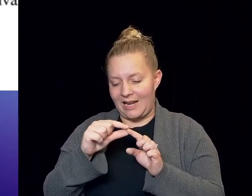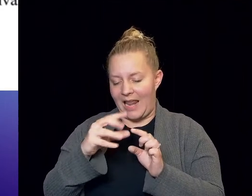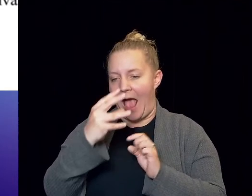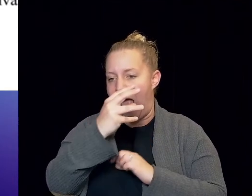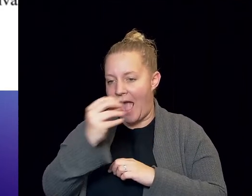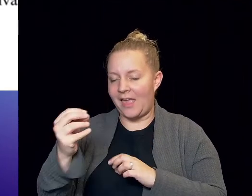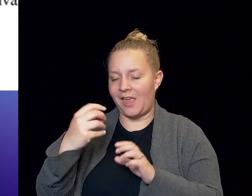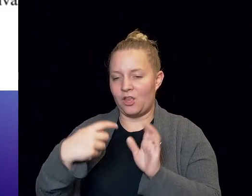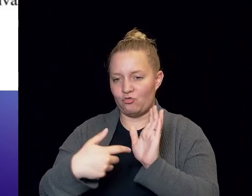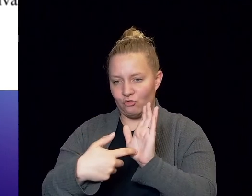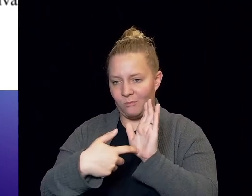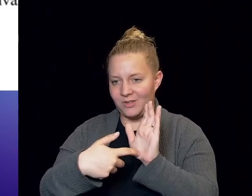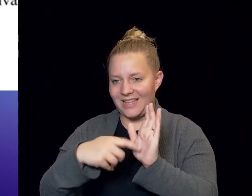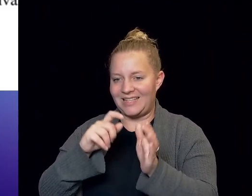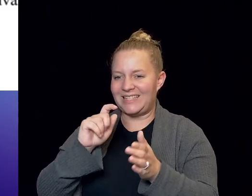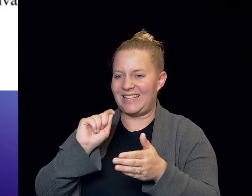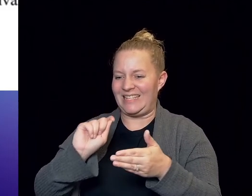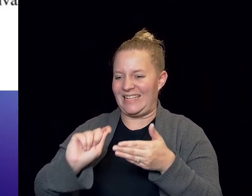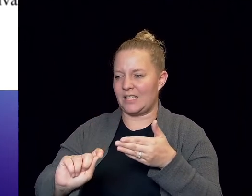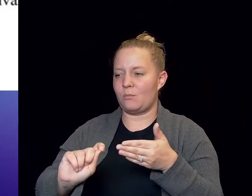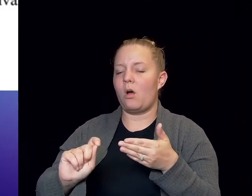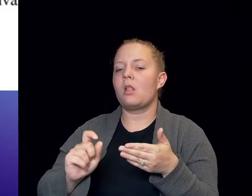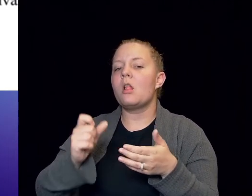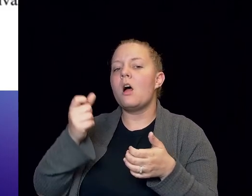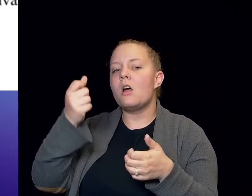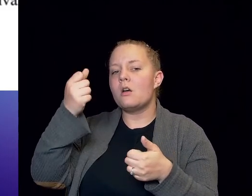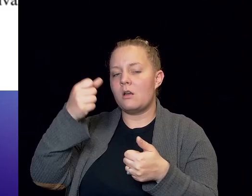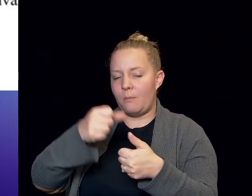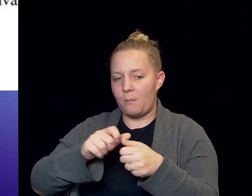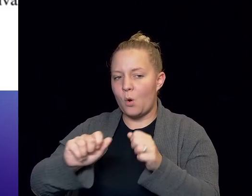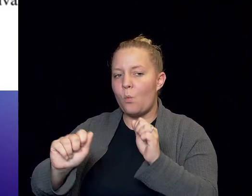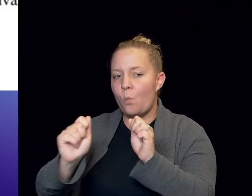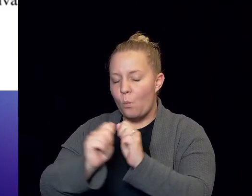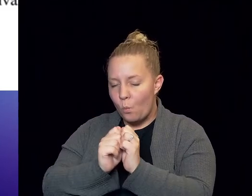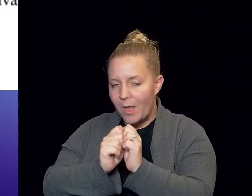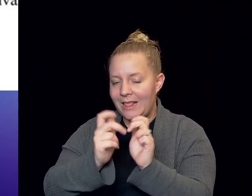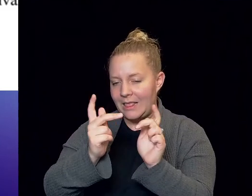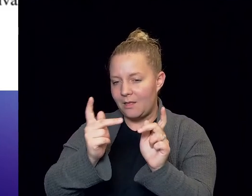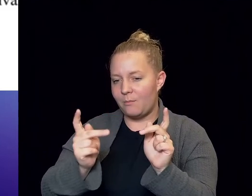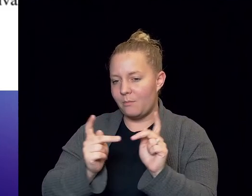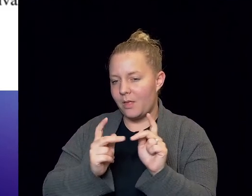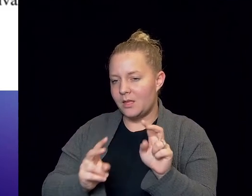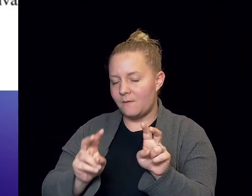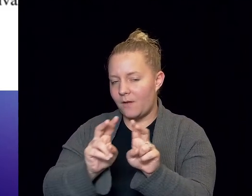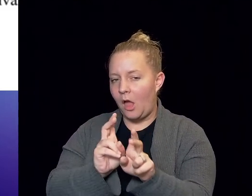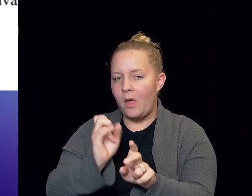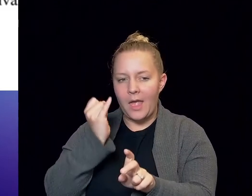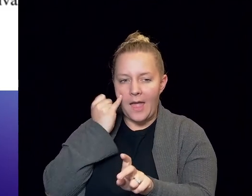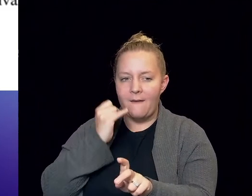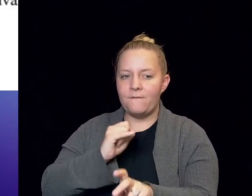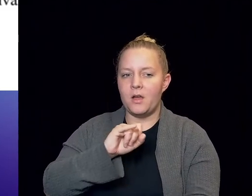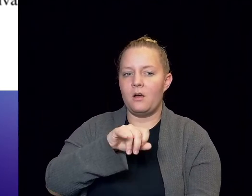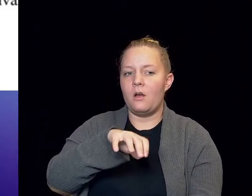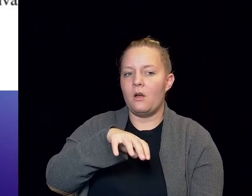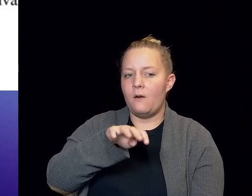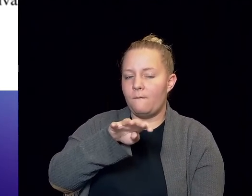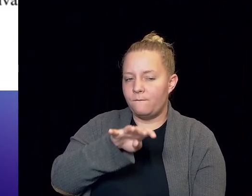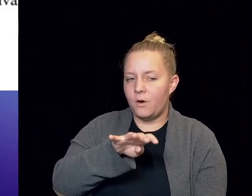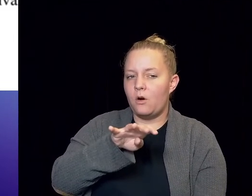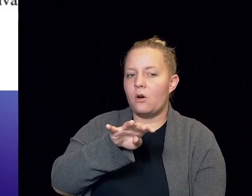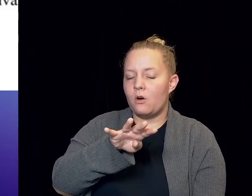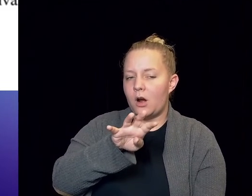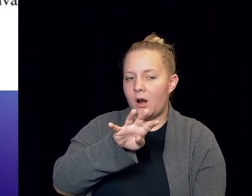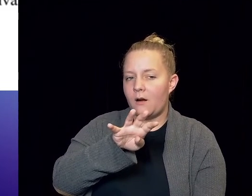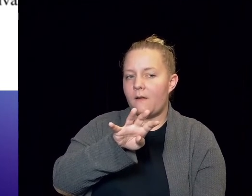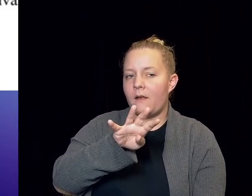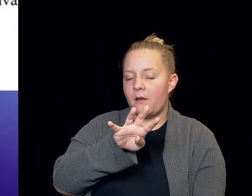And keeping this in mind with our place value, if it were just to be 456.12 you would say 456 and